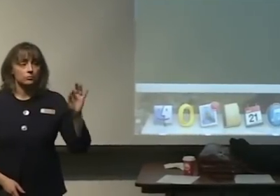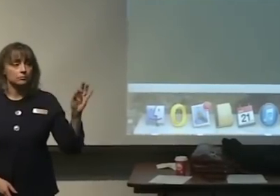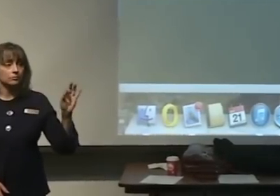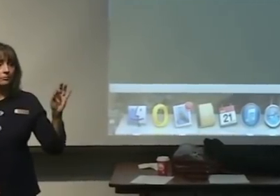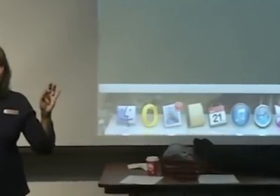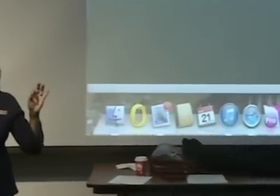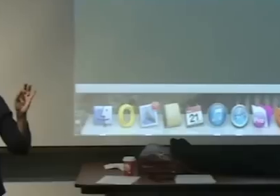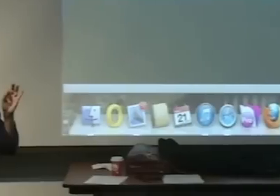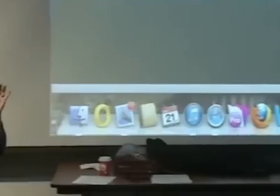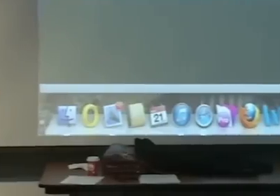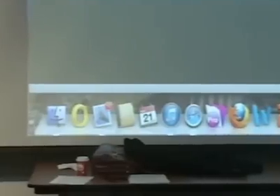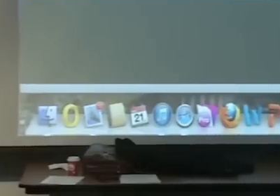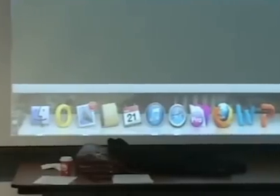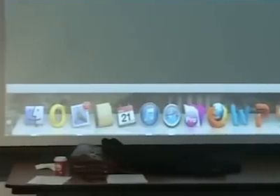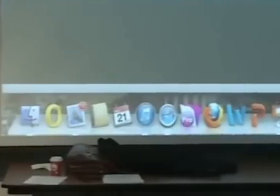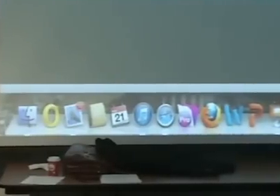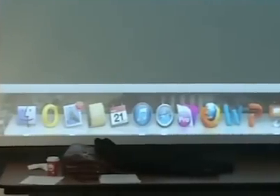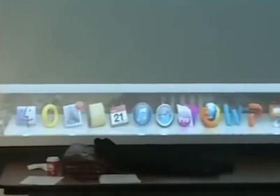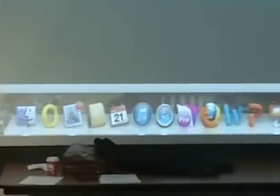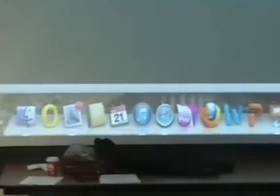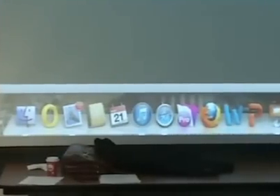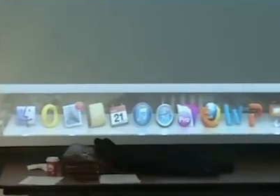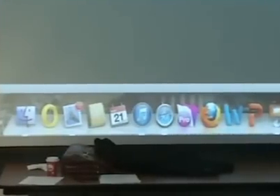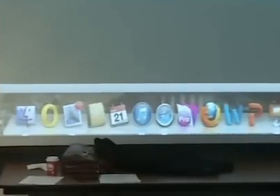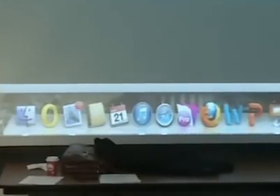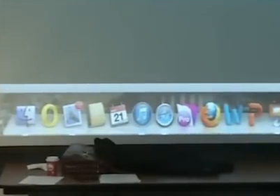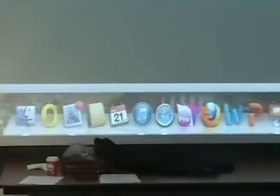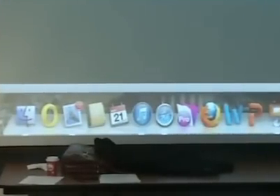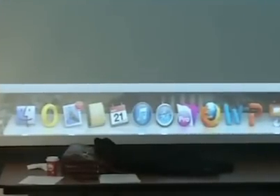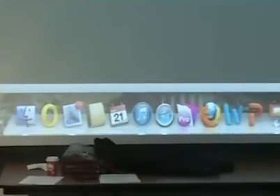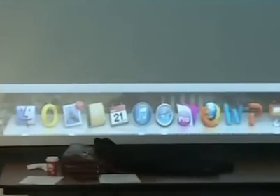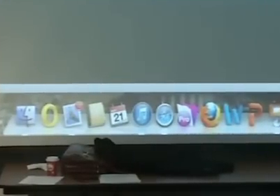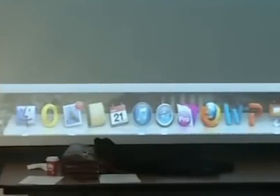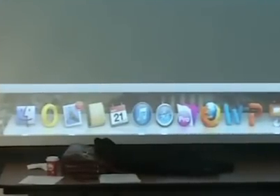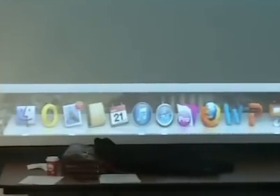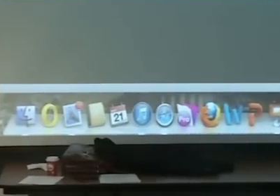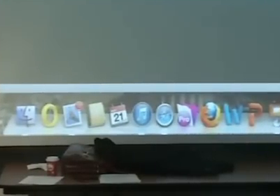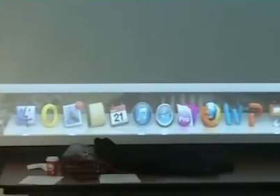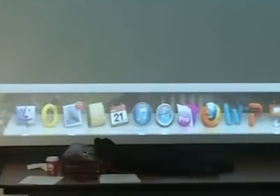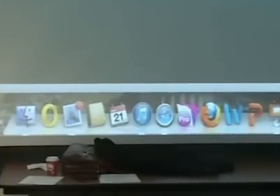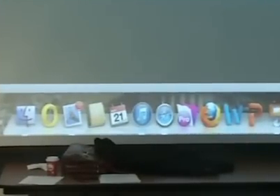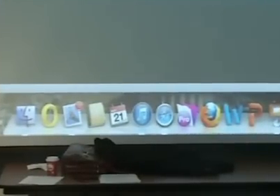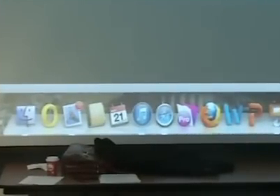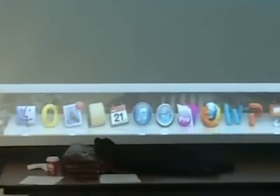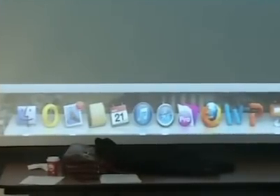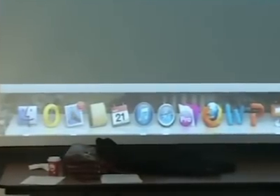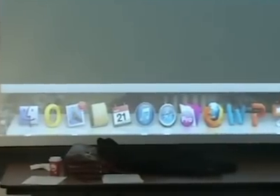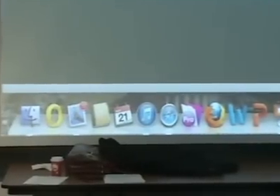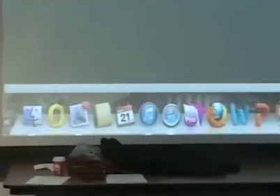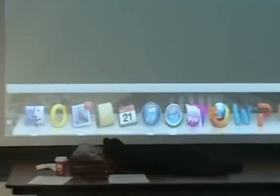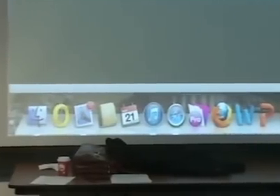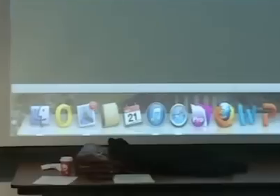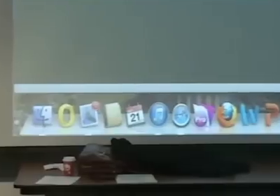I just as a faculty member go in, and I don't need a notice, no clickers. The other thing I do instead of clickers index cards.